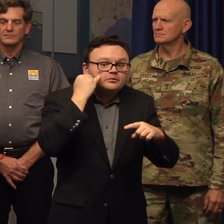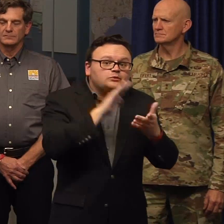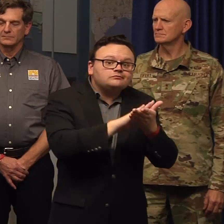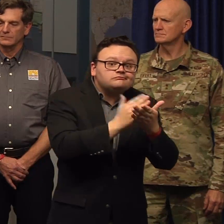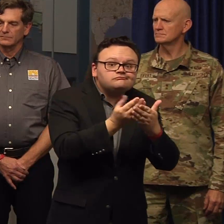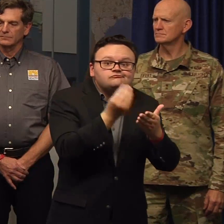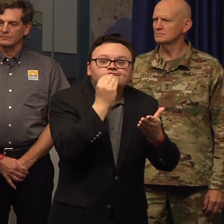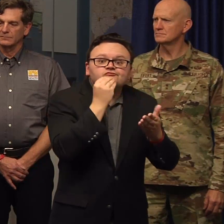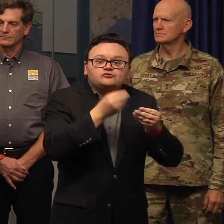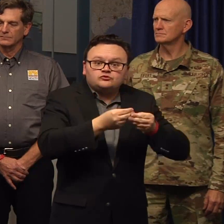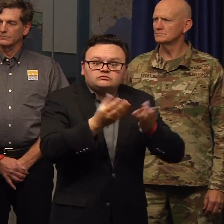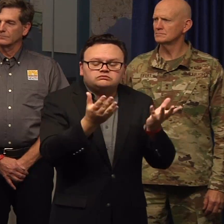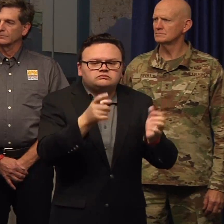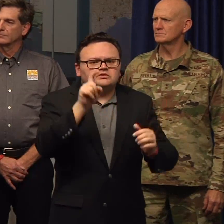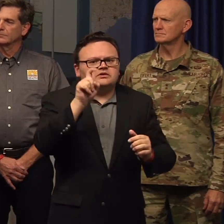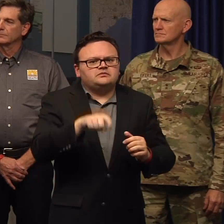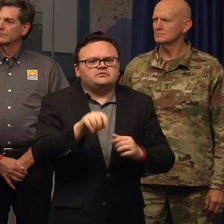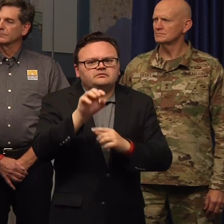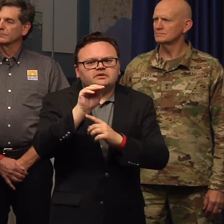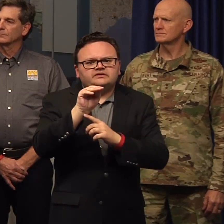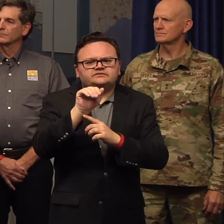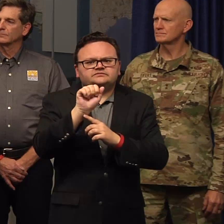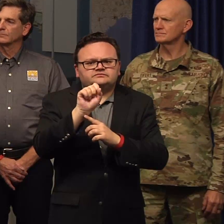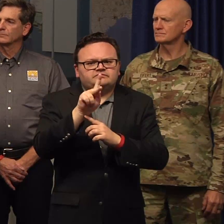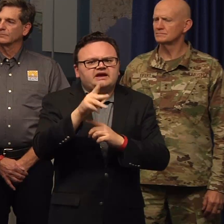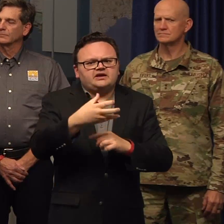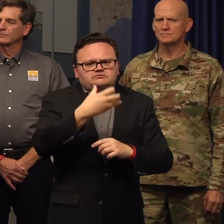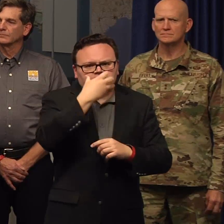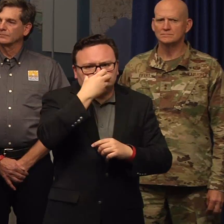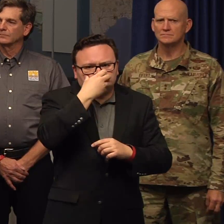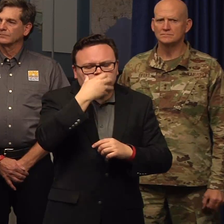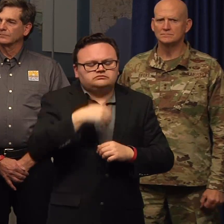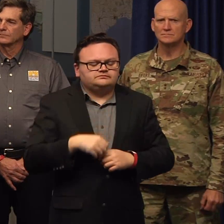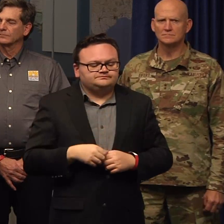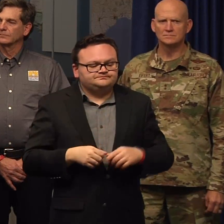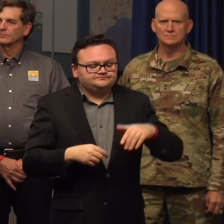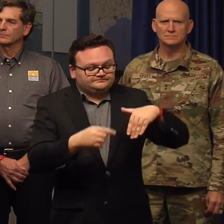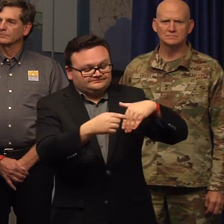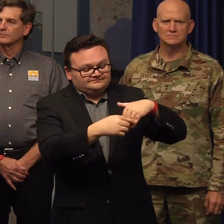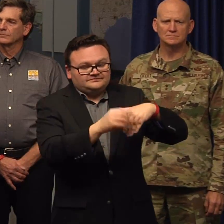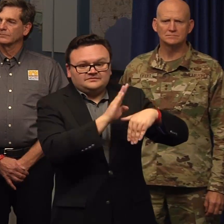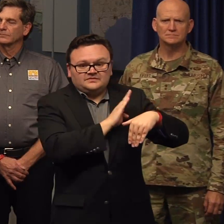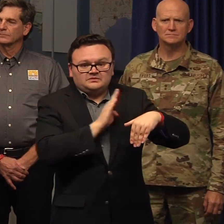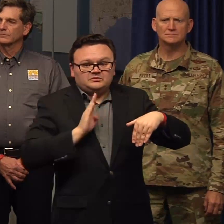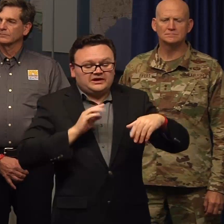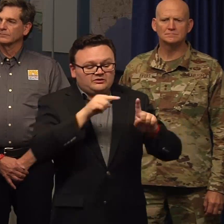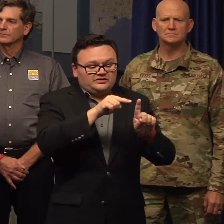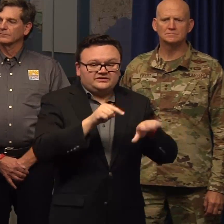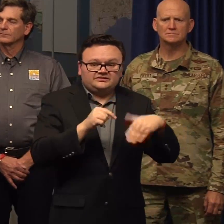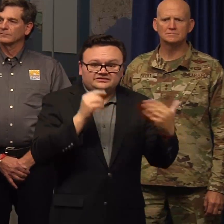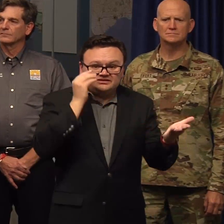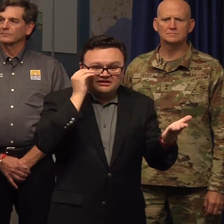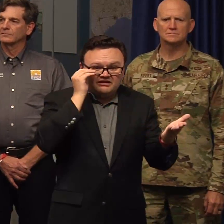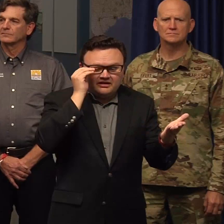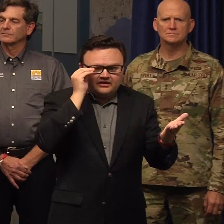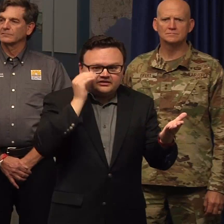REGARDING ANY WORKER INVOLVED